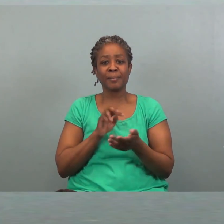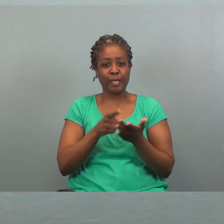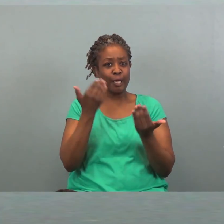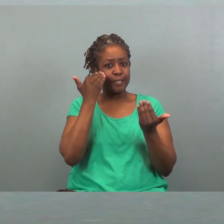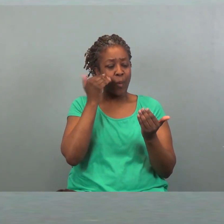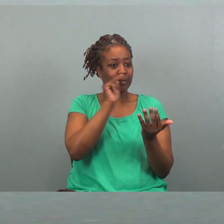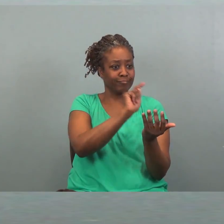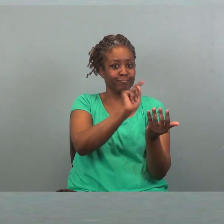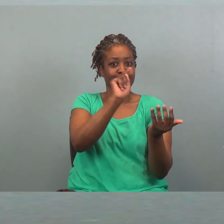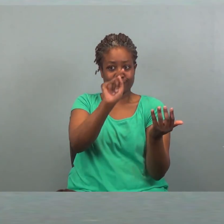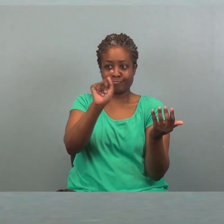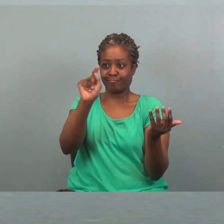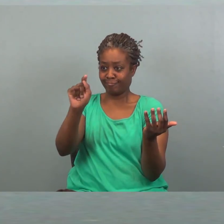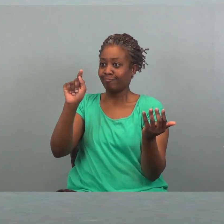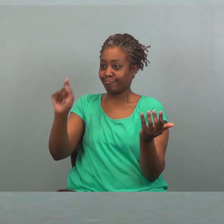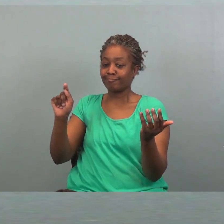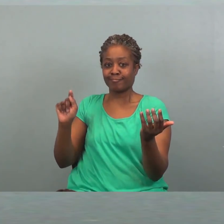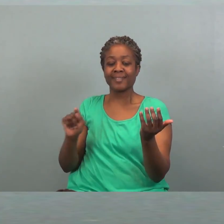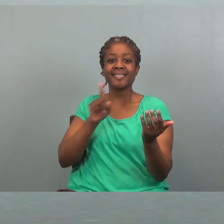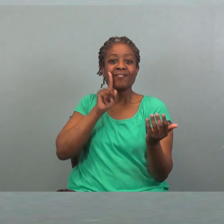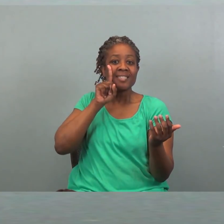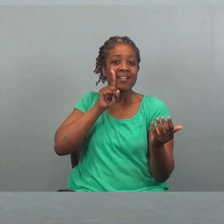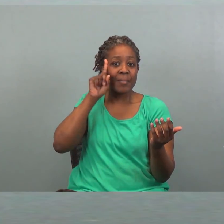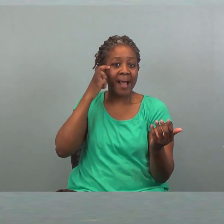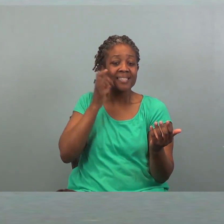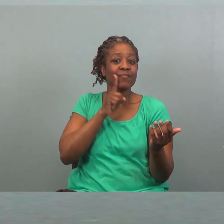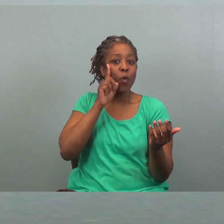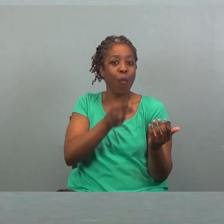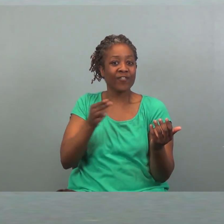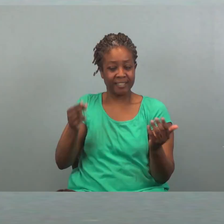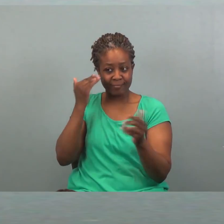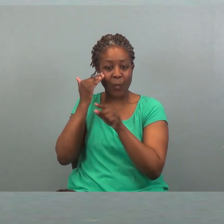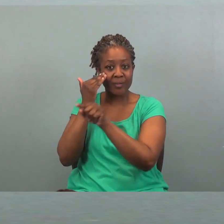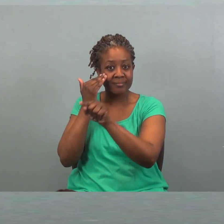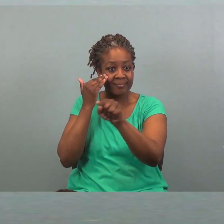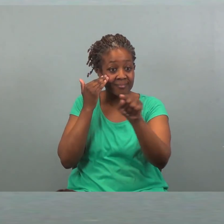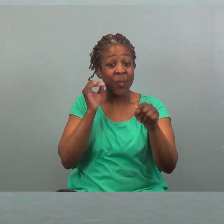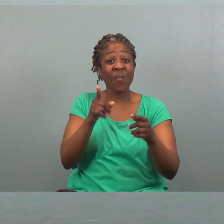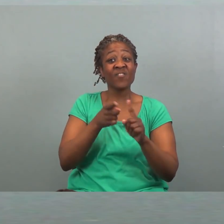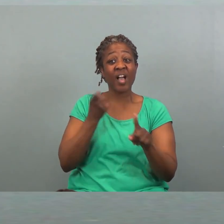As a consequence, they may know many of the members of the community